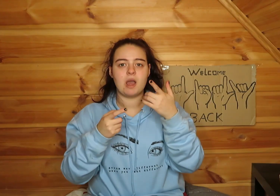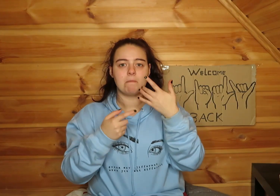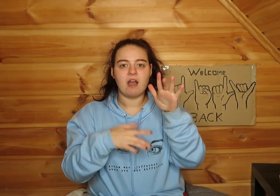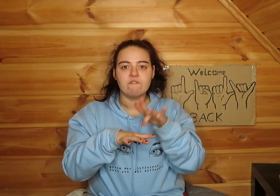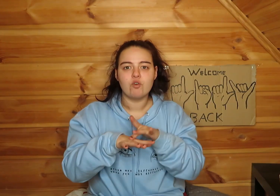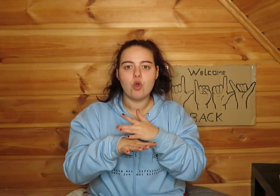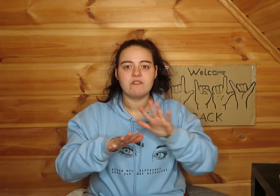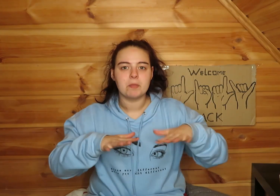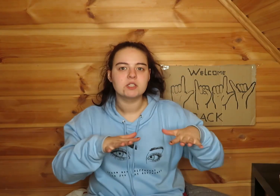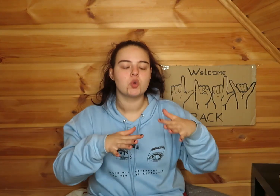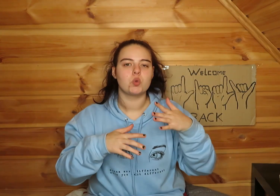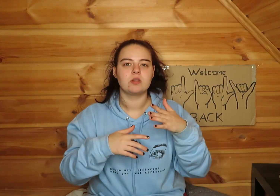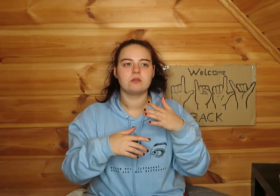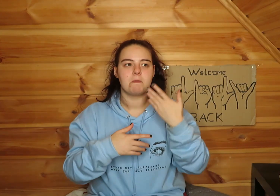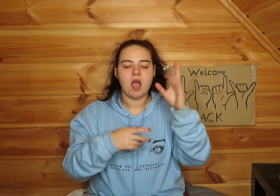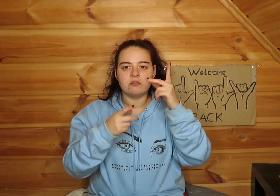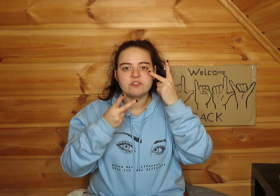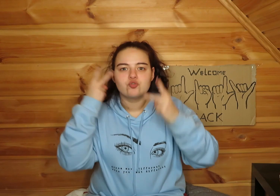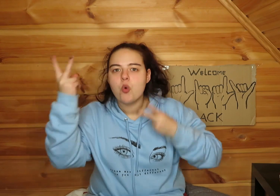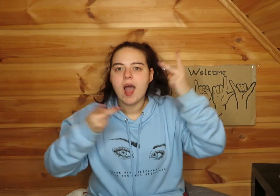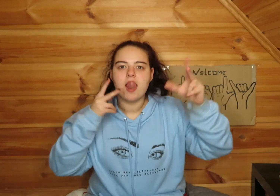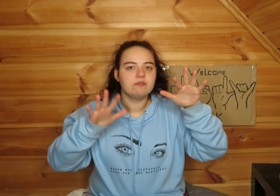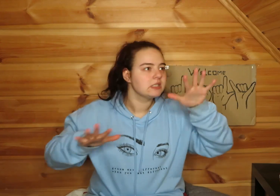I can feel the vibrations better. I am more visual.